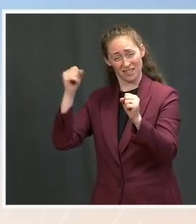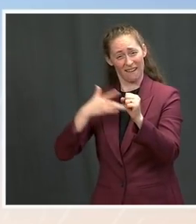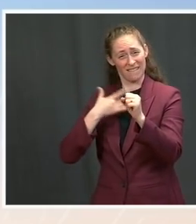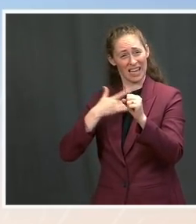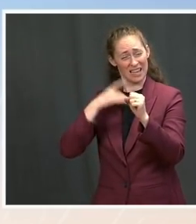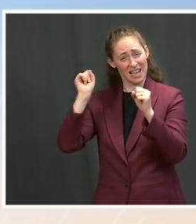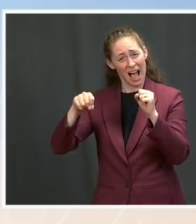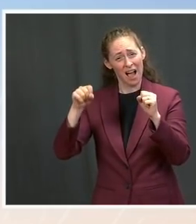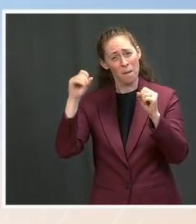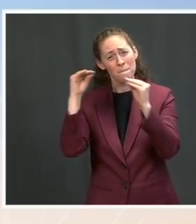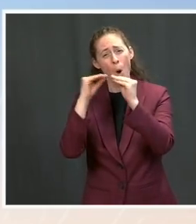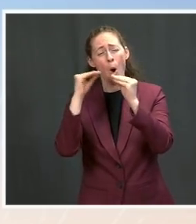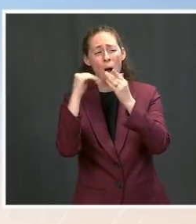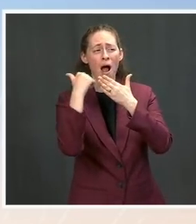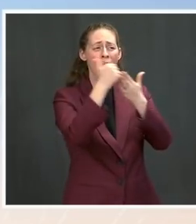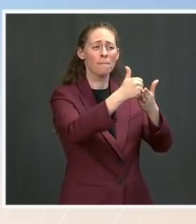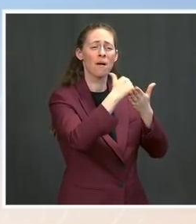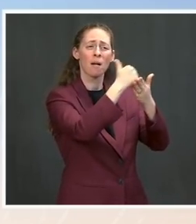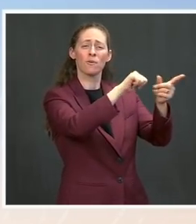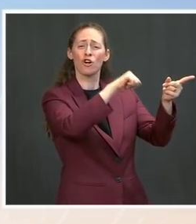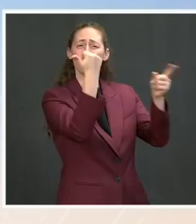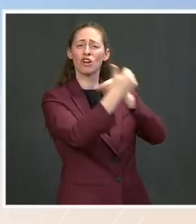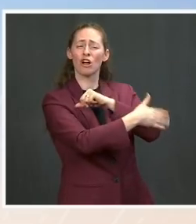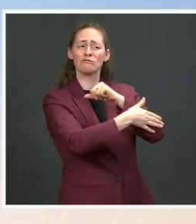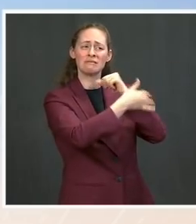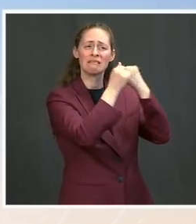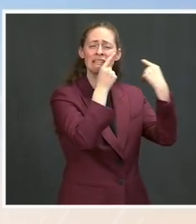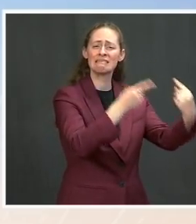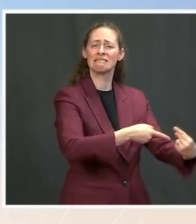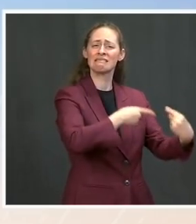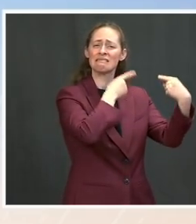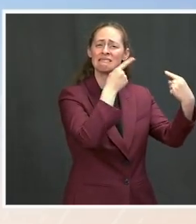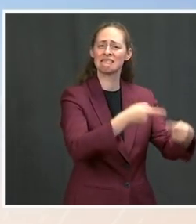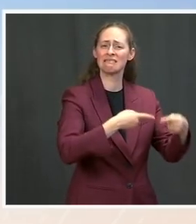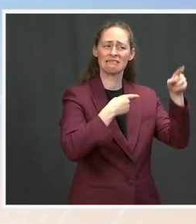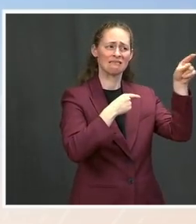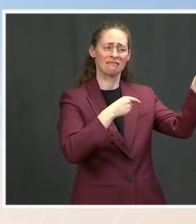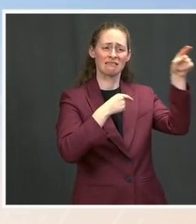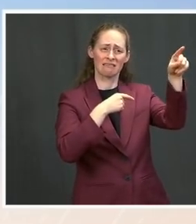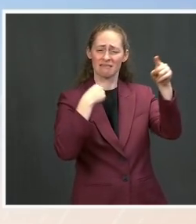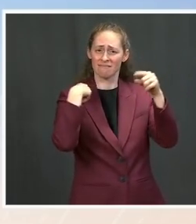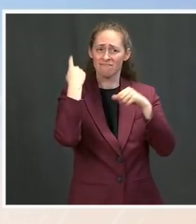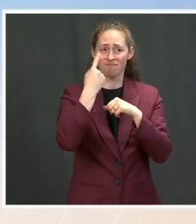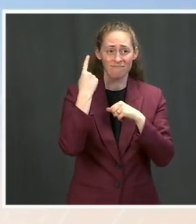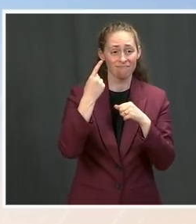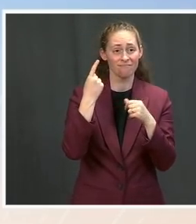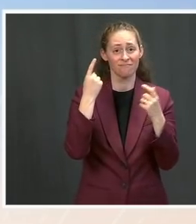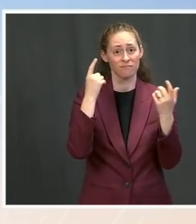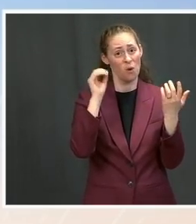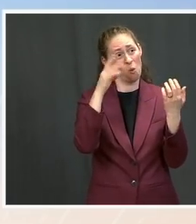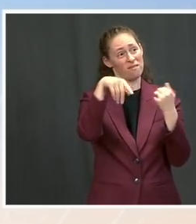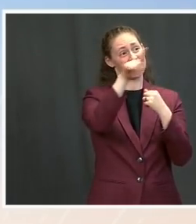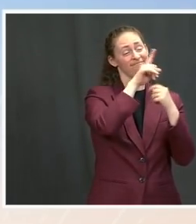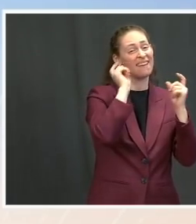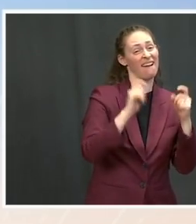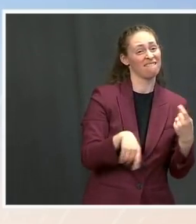Or do you believe the 60 million dollar -- doses of AstraZeneca are enough? Ms. Psaki: I don't think I said it was enough.